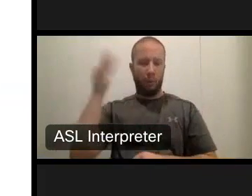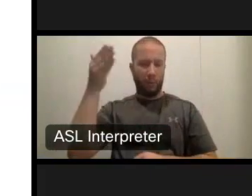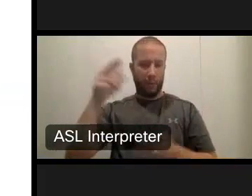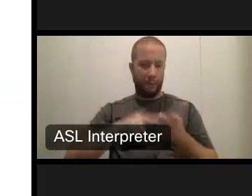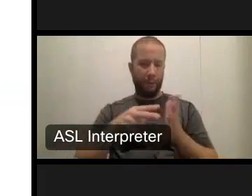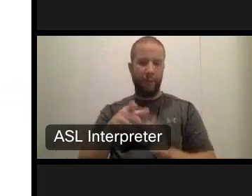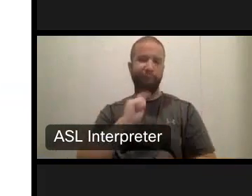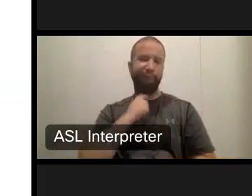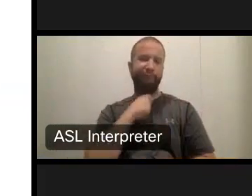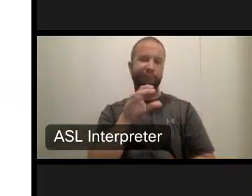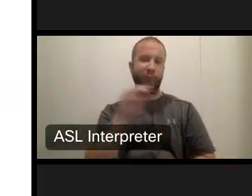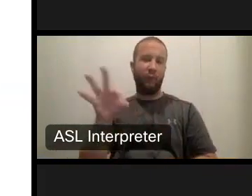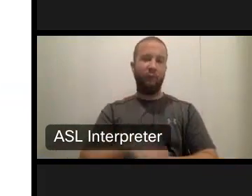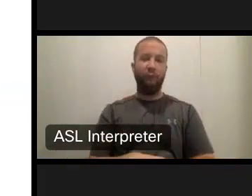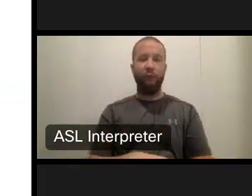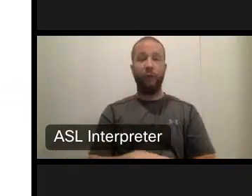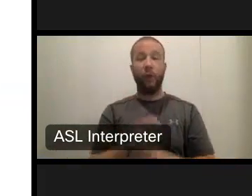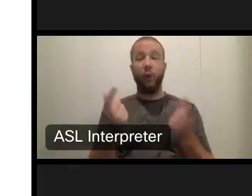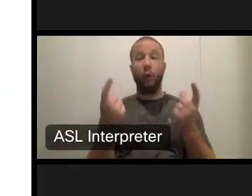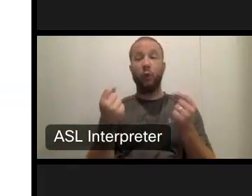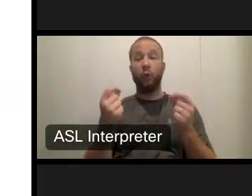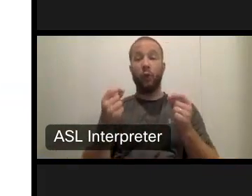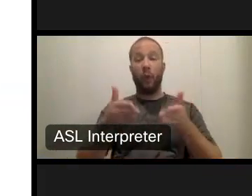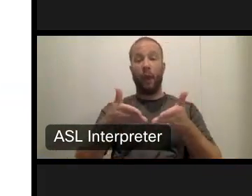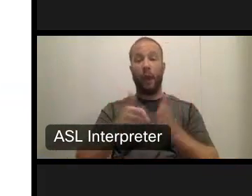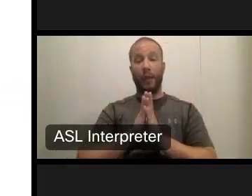to request to speak you will need to use the race hand feature